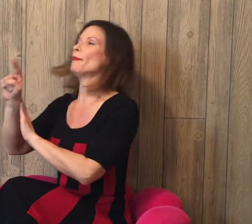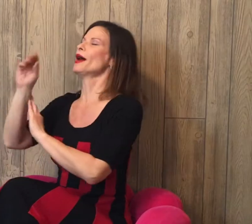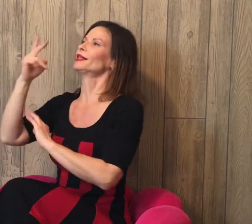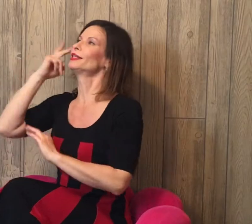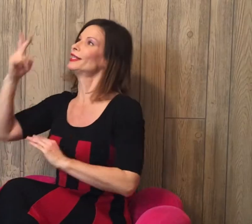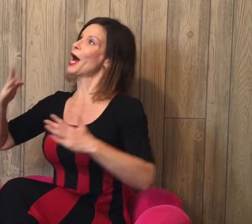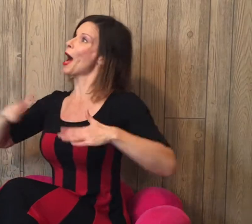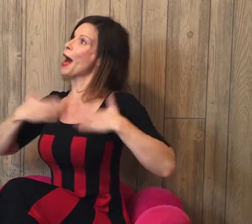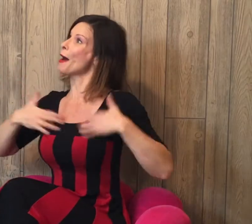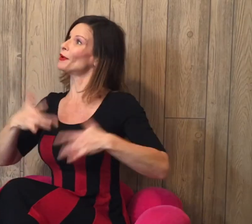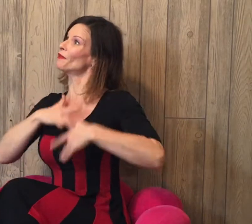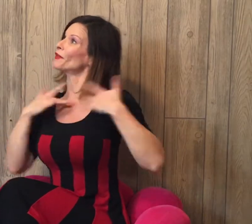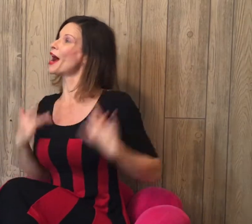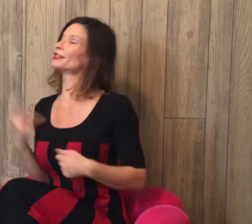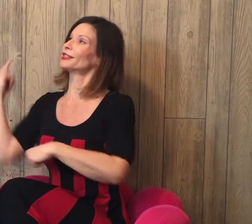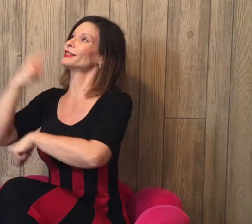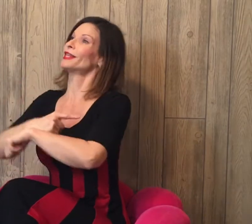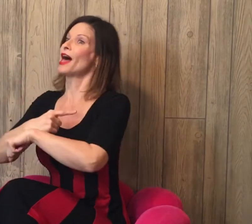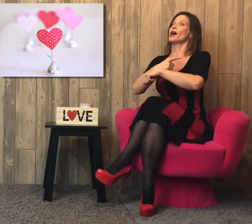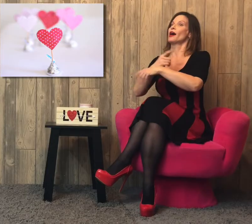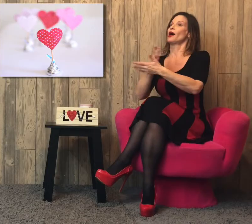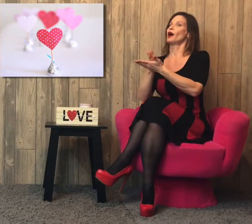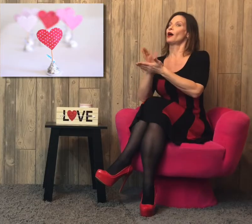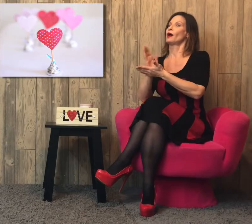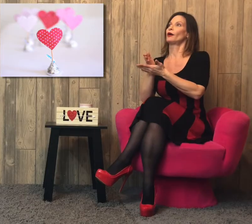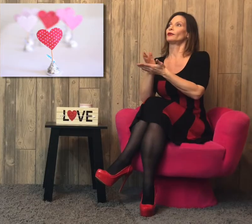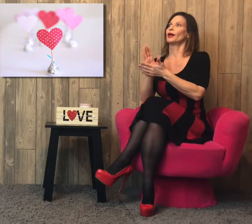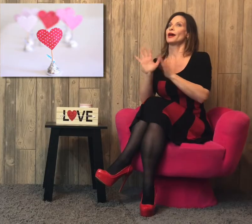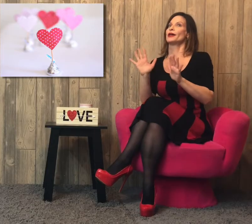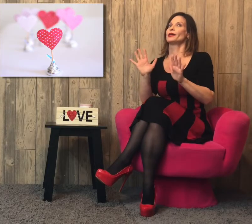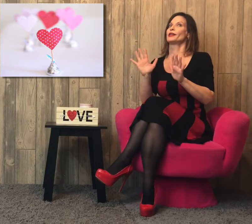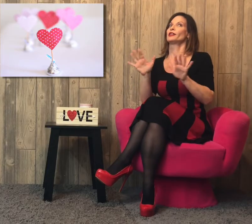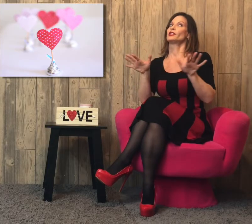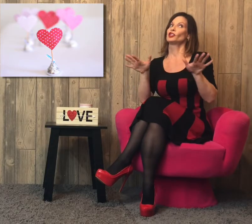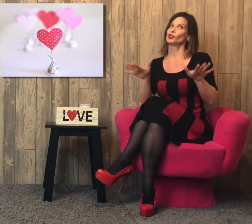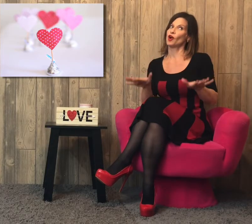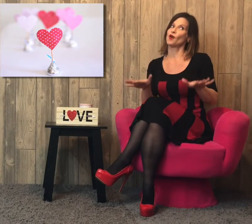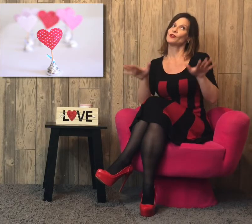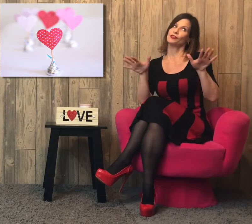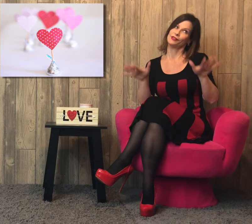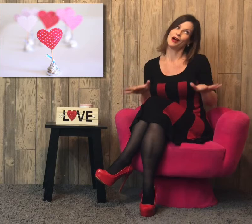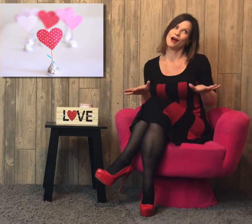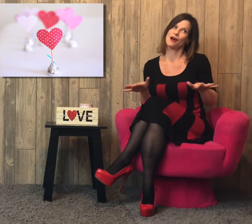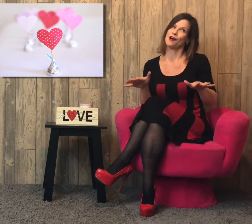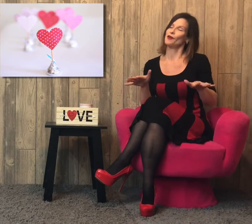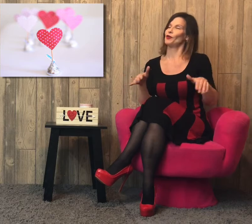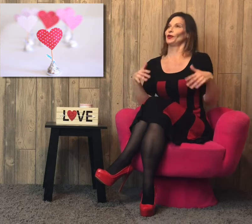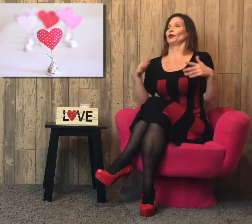I come out and there's "Happy Valentine's Day!" everywhere. Alright life, slow down will ya?